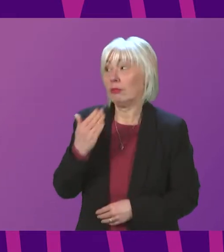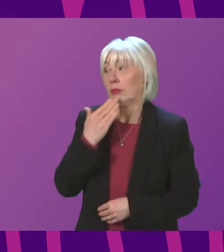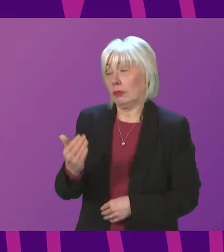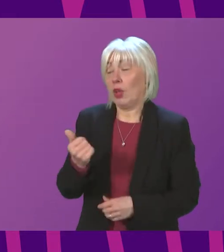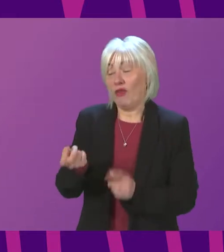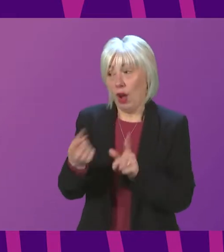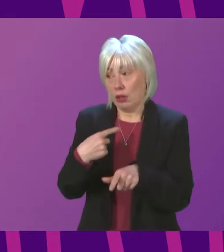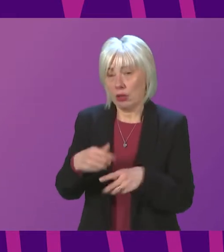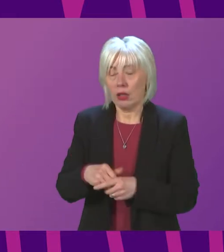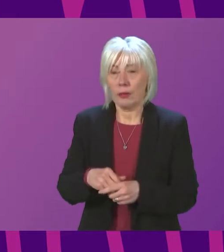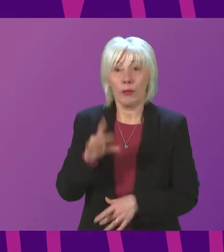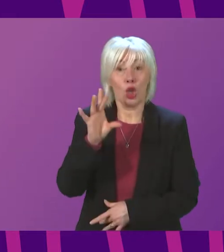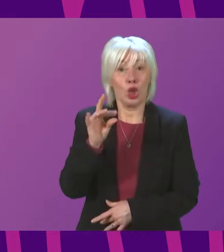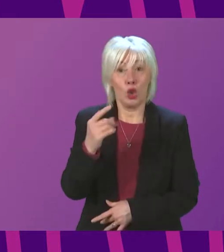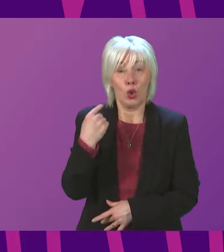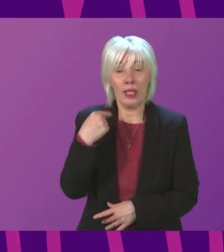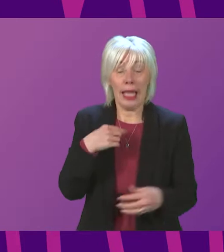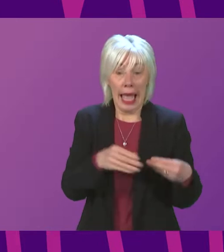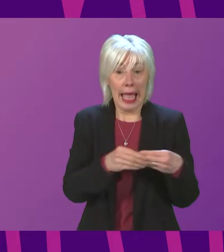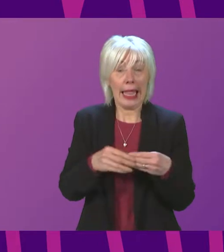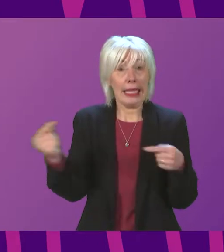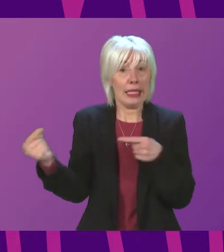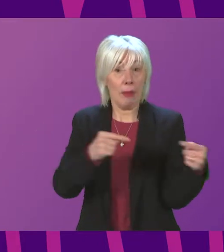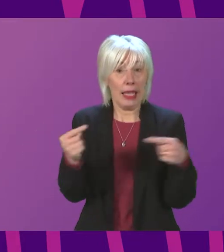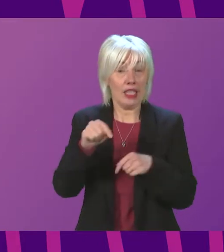On Tuesday, I led the members’ business debate on eating disorders awareness week,